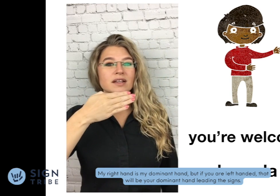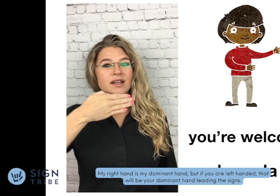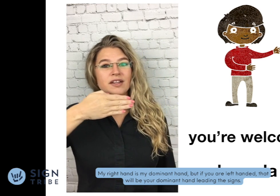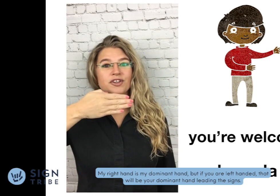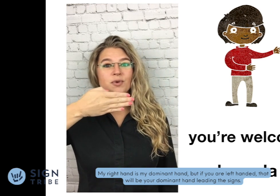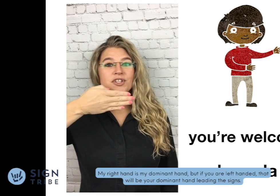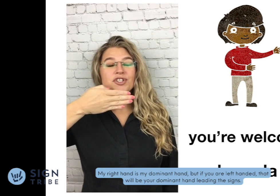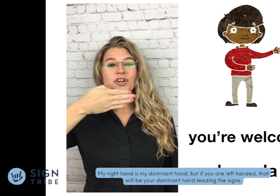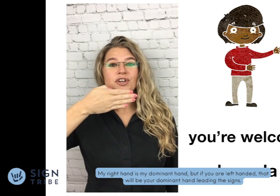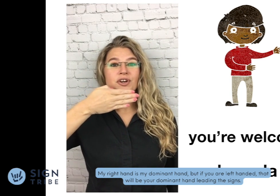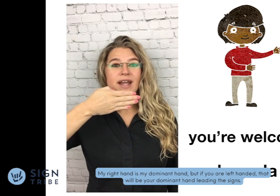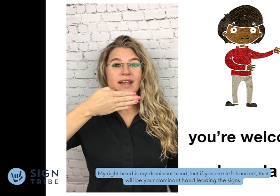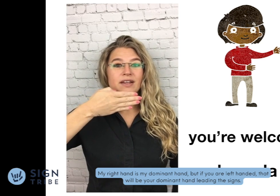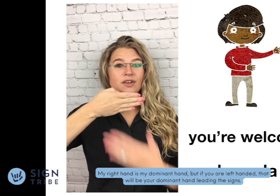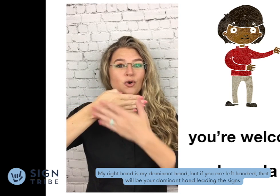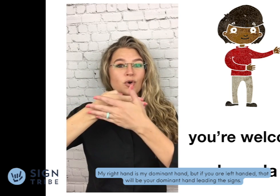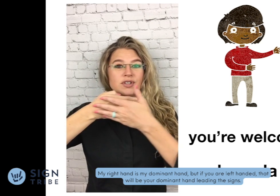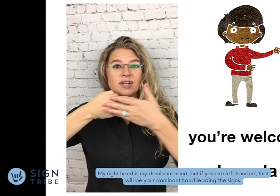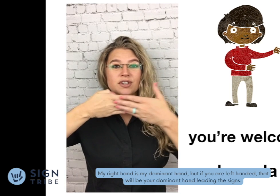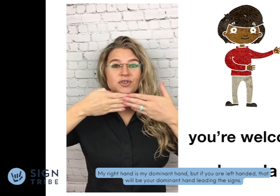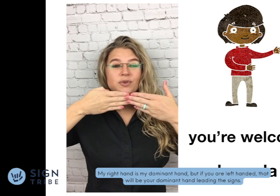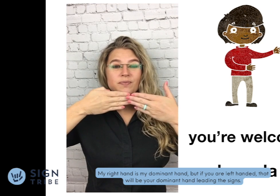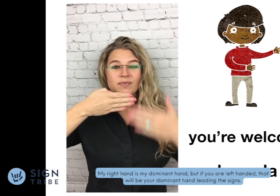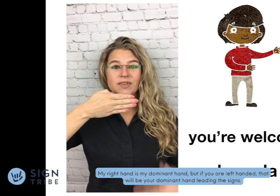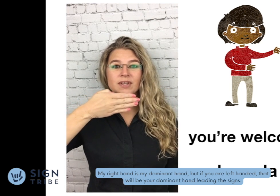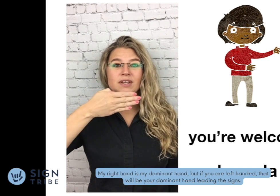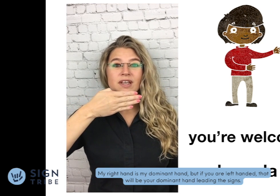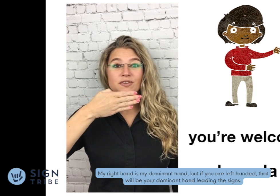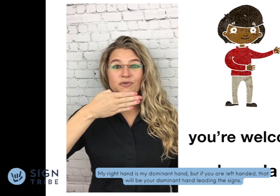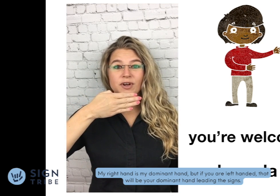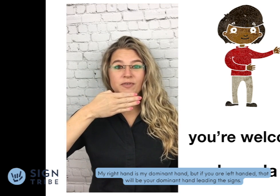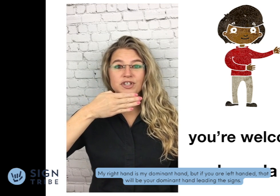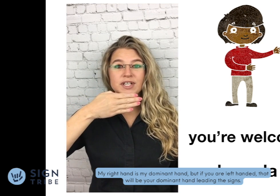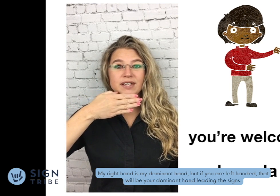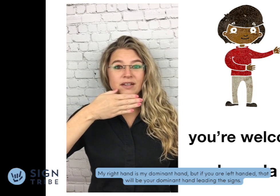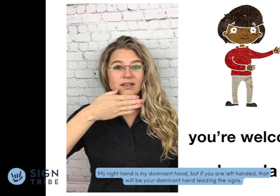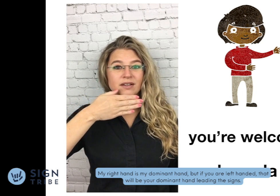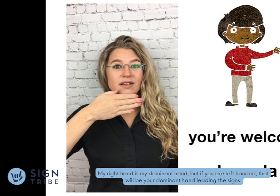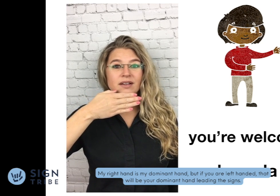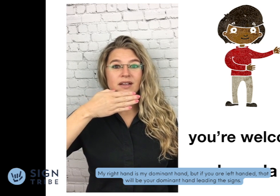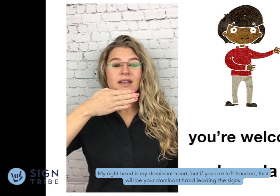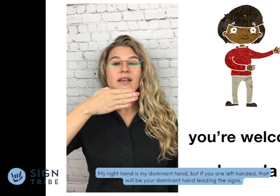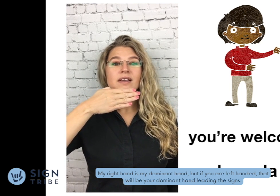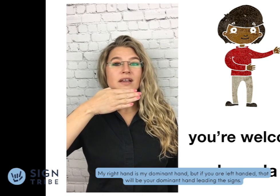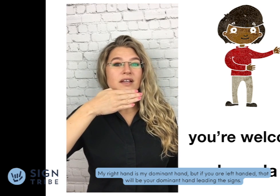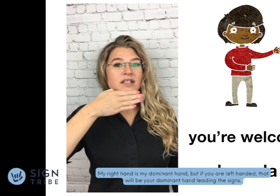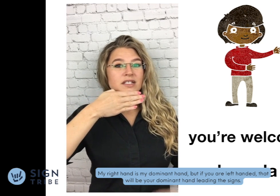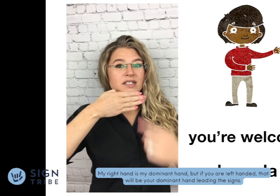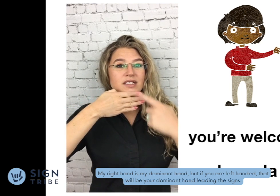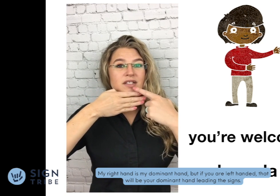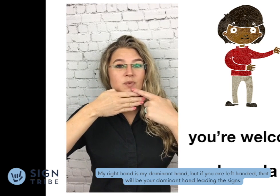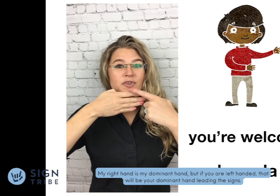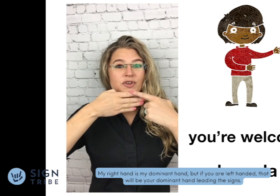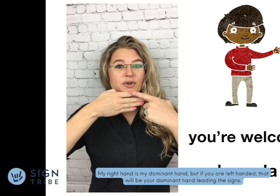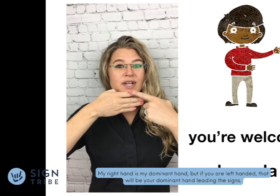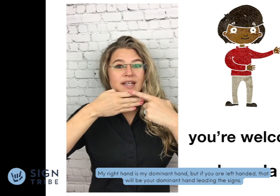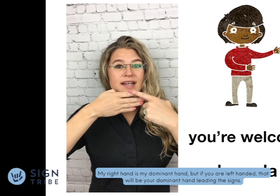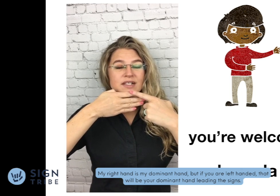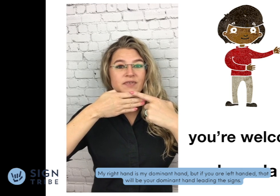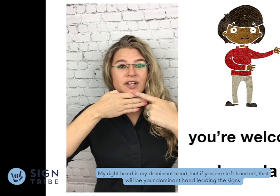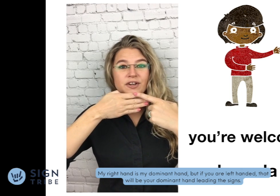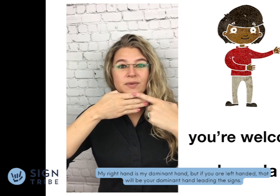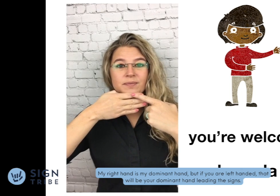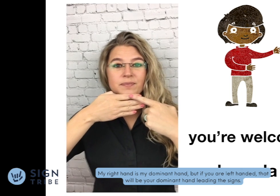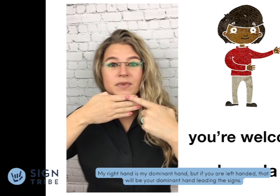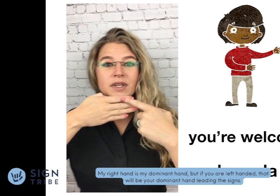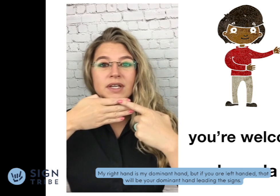and then you're going to turn your hand horizontal in front of your chin. With your index finger,